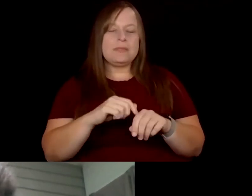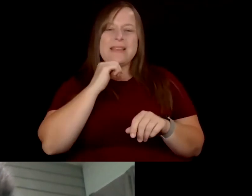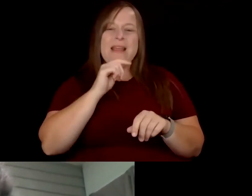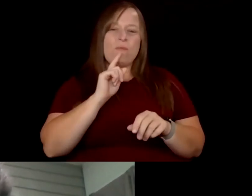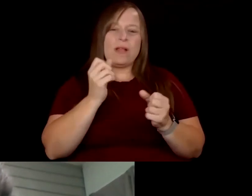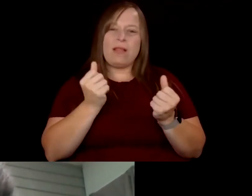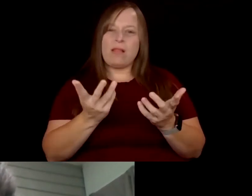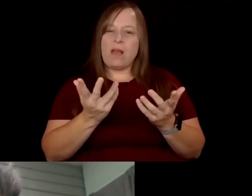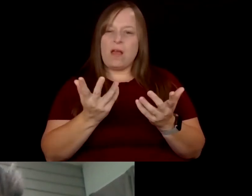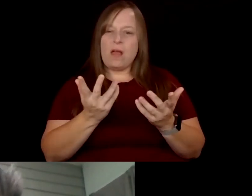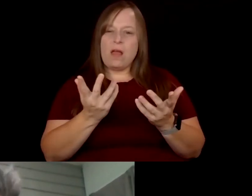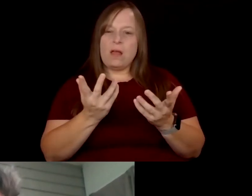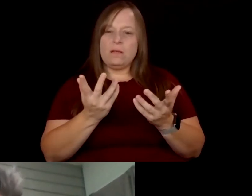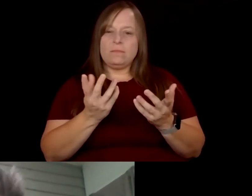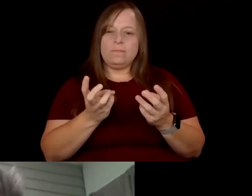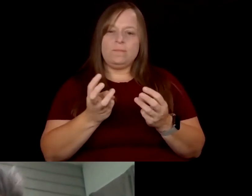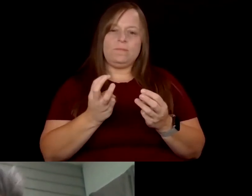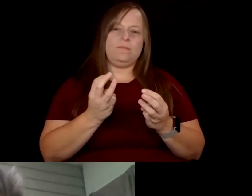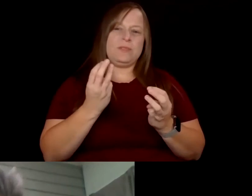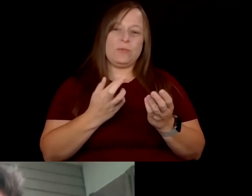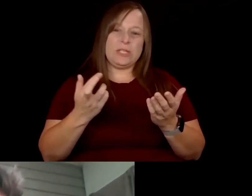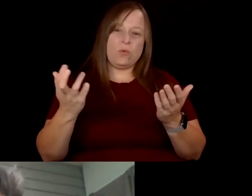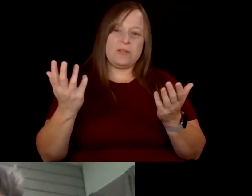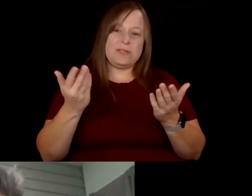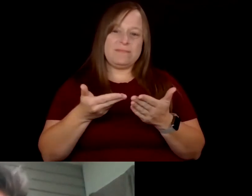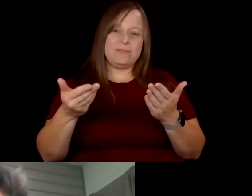of resources for veterans,